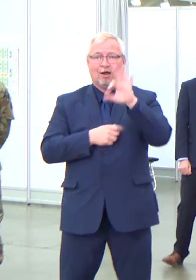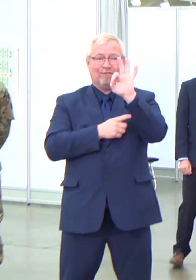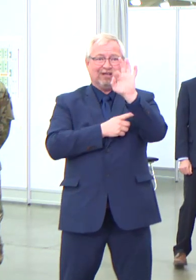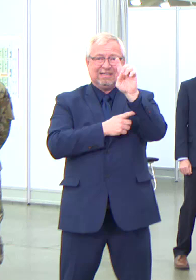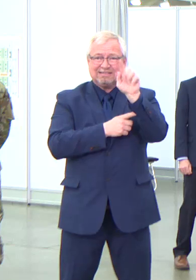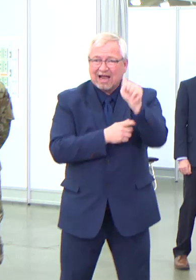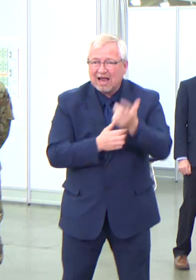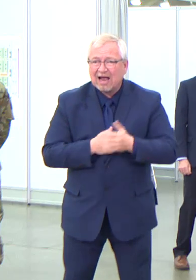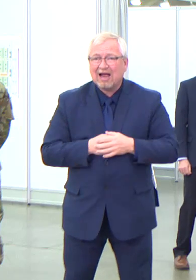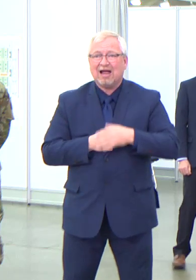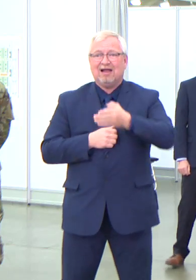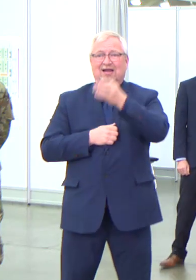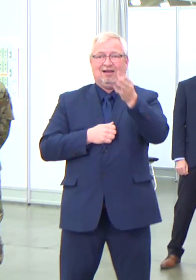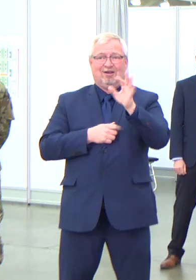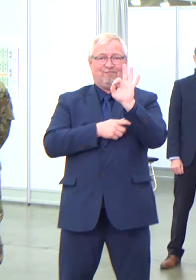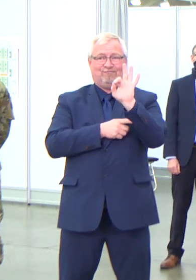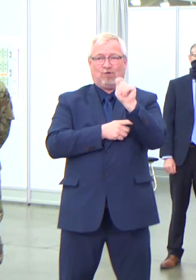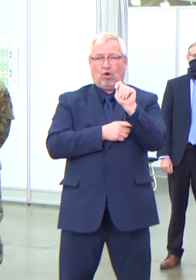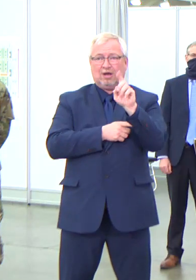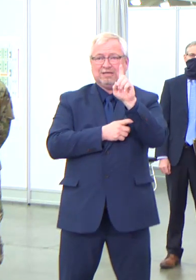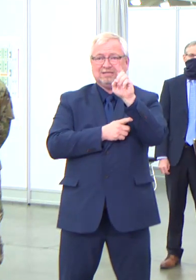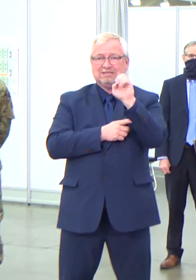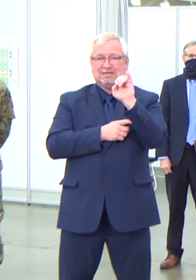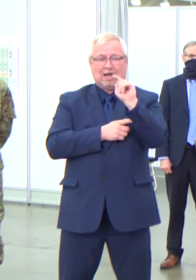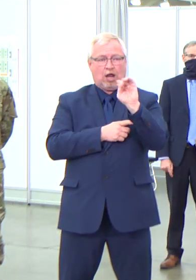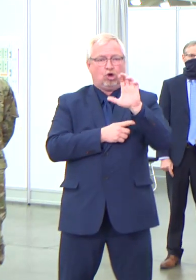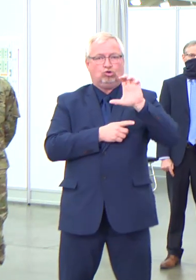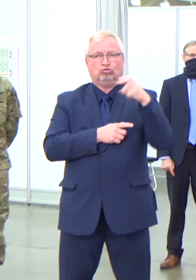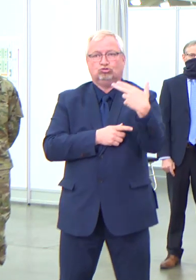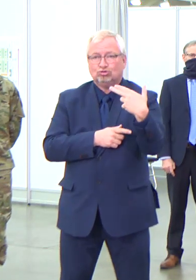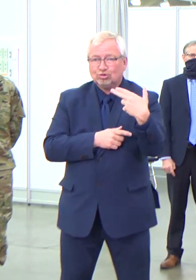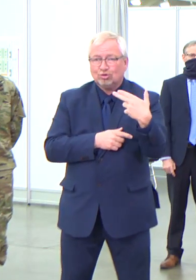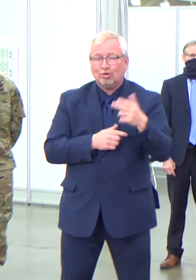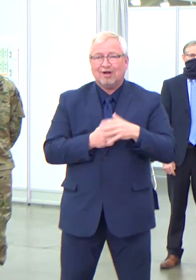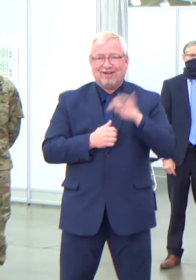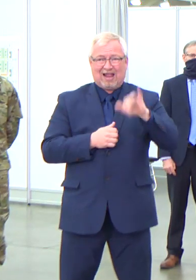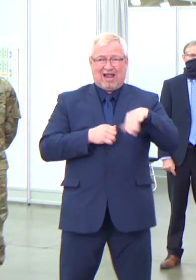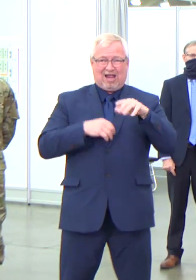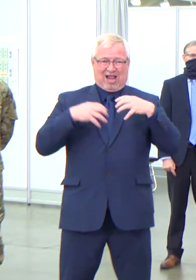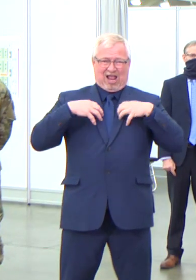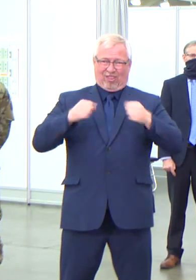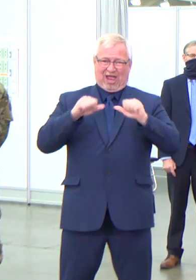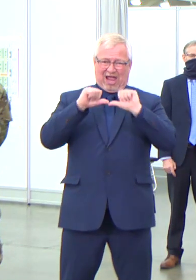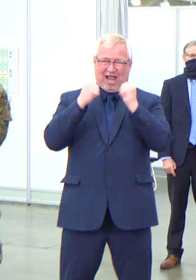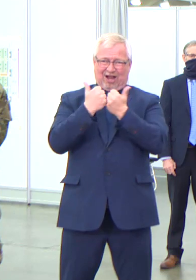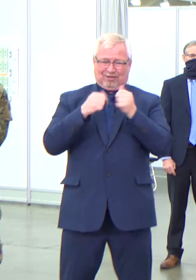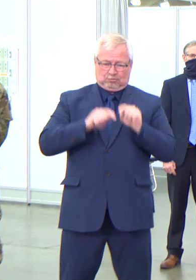NIH, the FDA, Fort Detrick, critical health agencies which are on the front lines